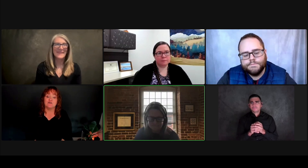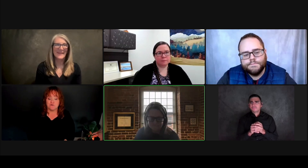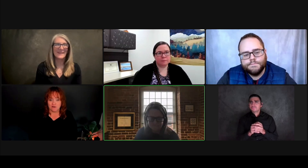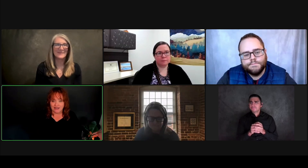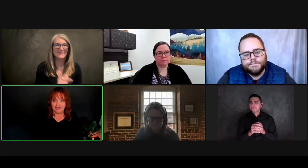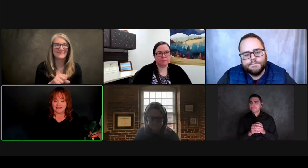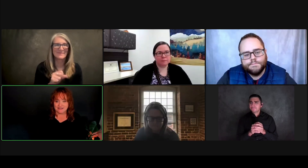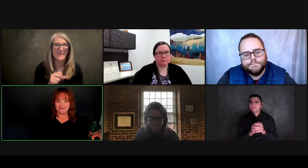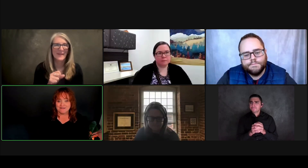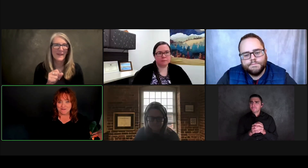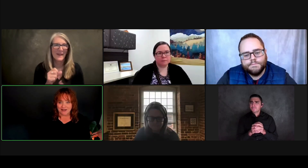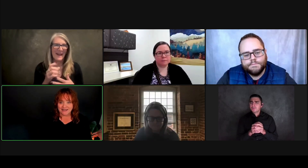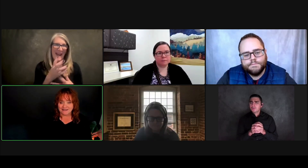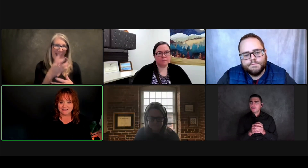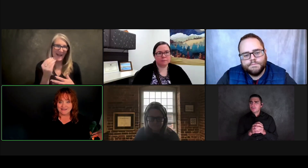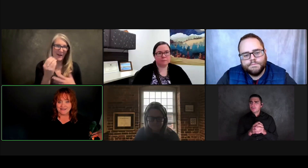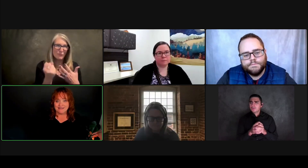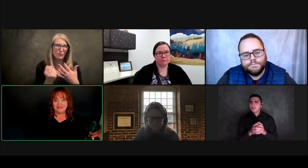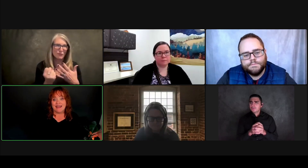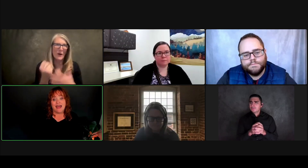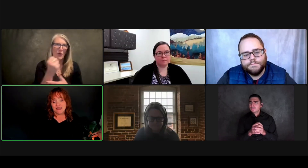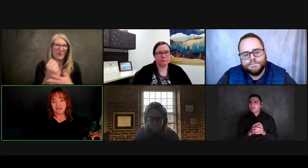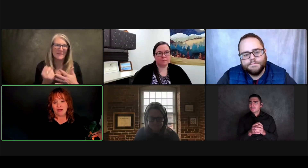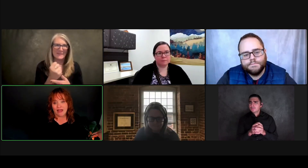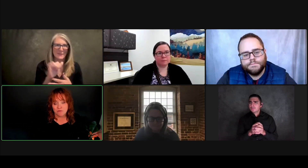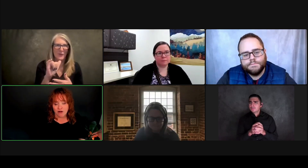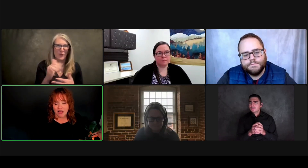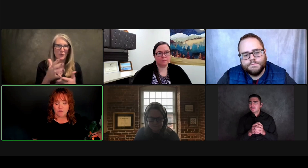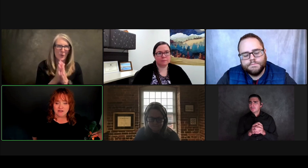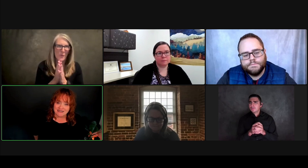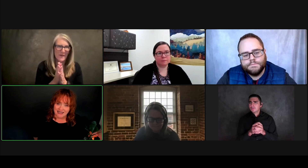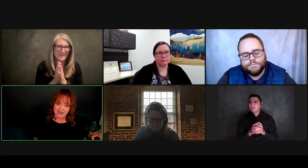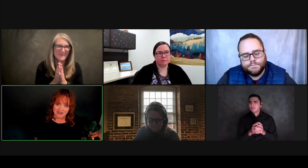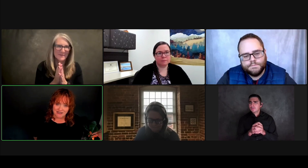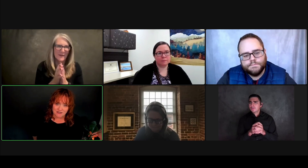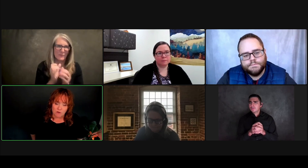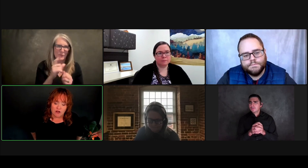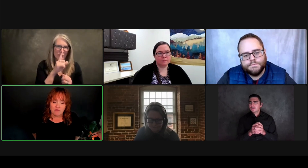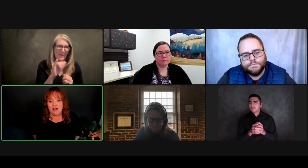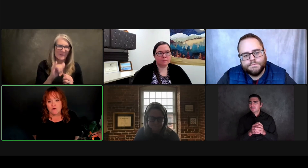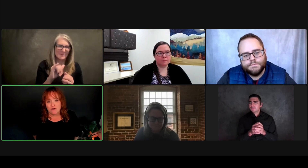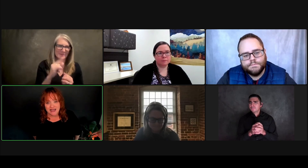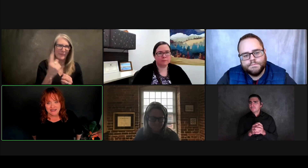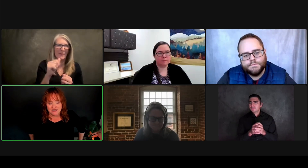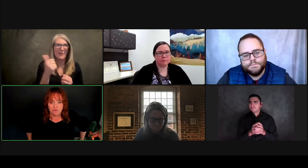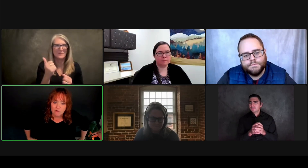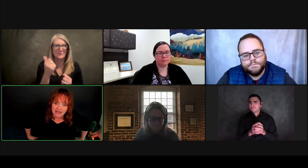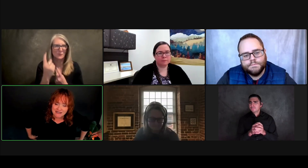Right, right. And prioritization as well, prioritizing requests,